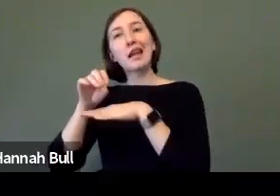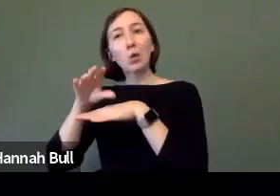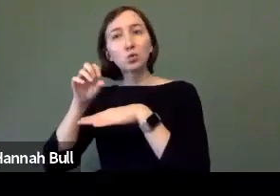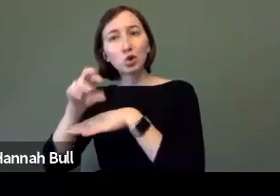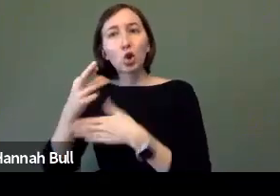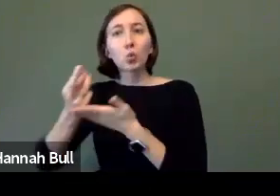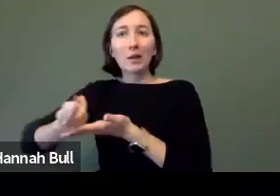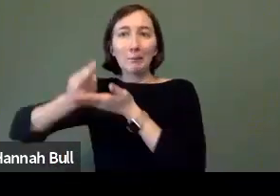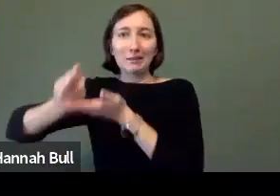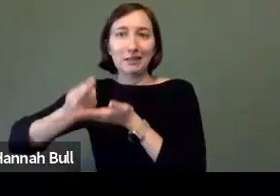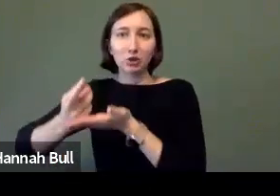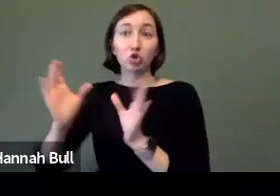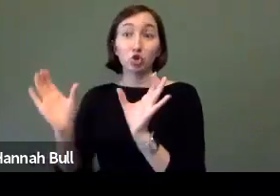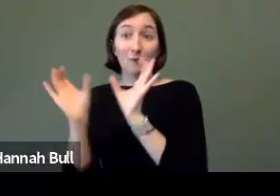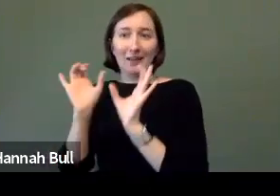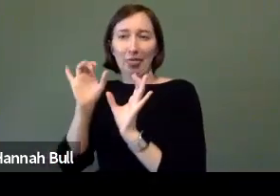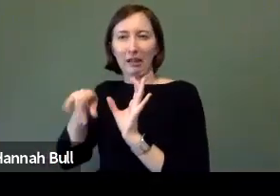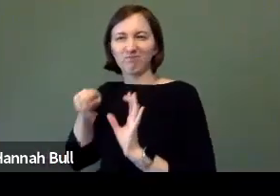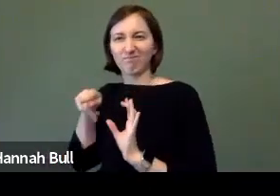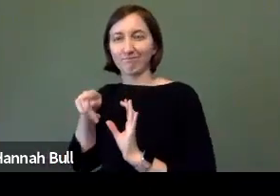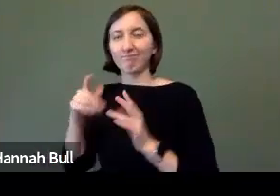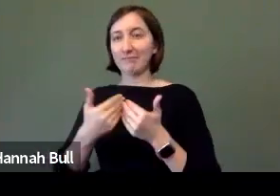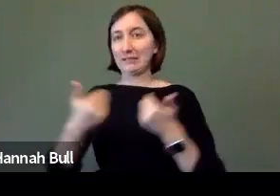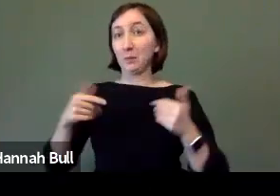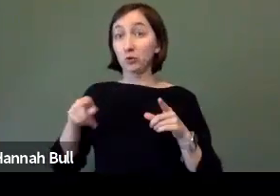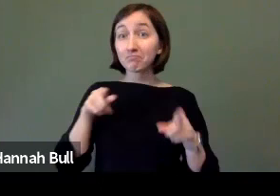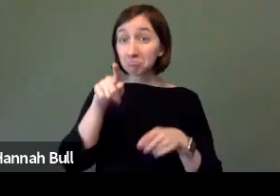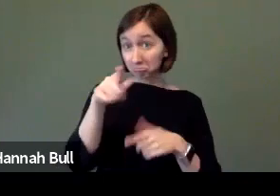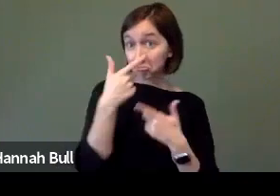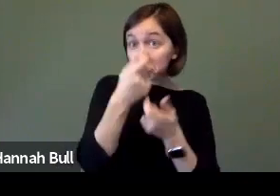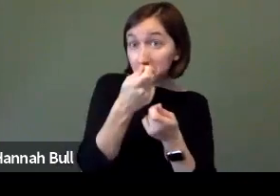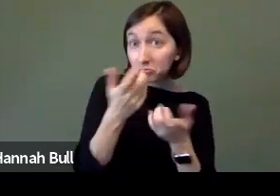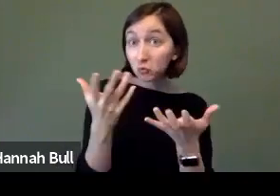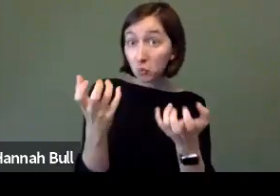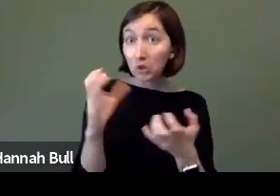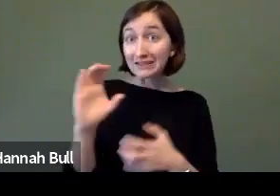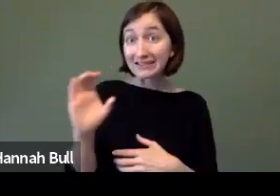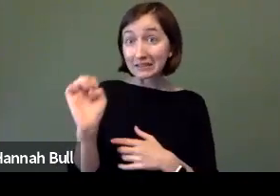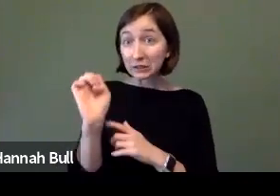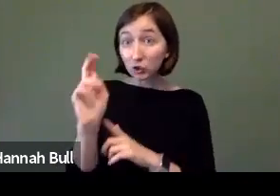If you're interested in receiving CEUs or CRCs I believe you already indicated that on registration